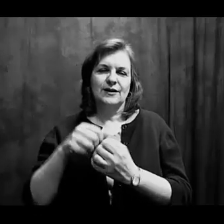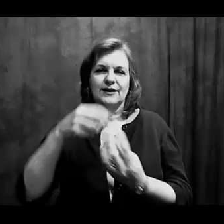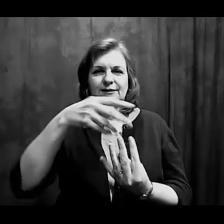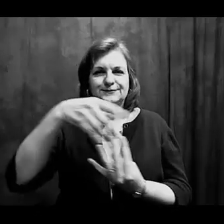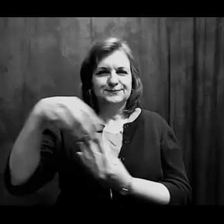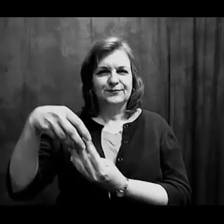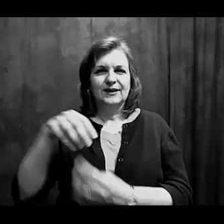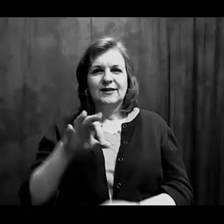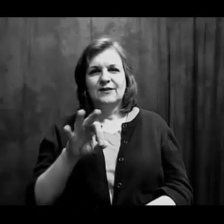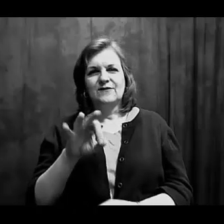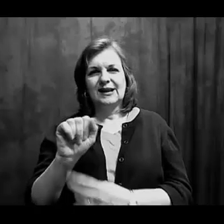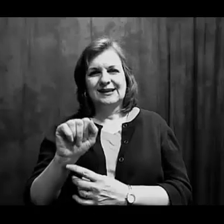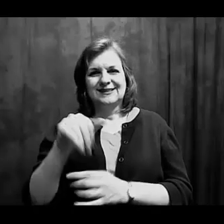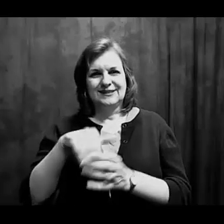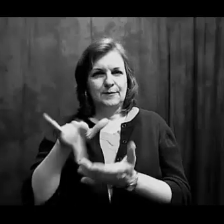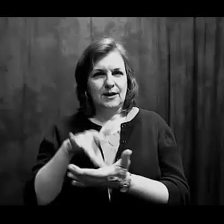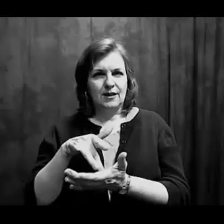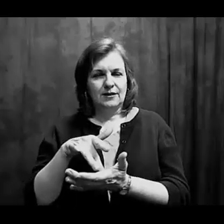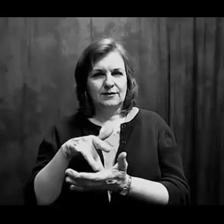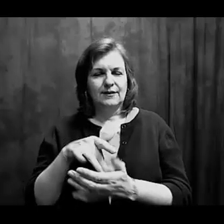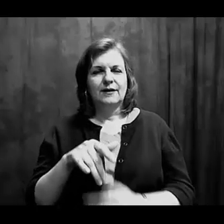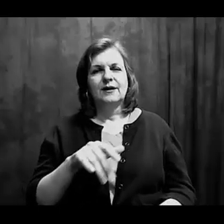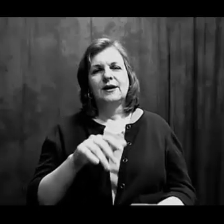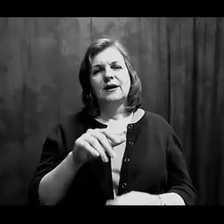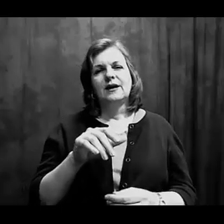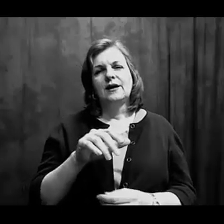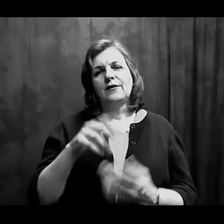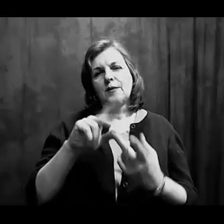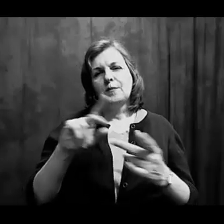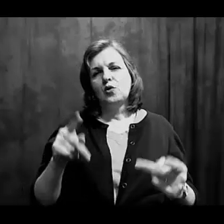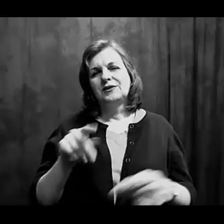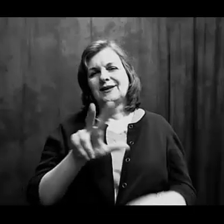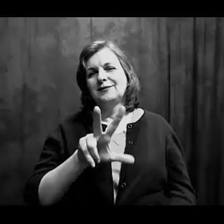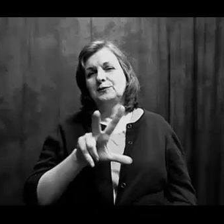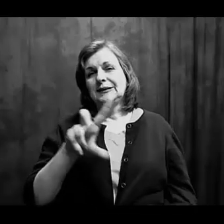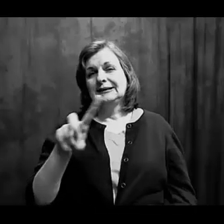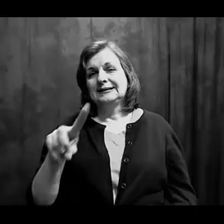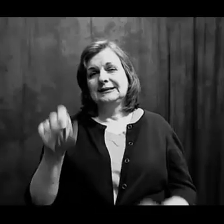middle -- so the 3-dimensional shape of the protein